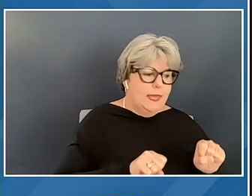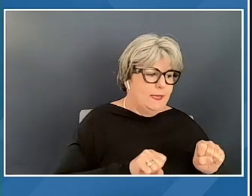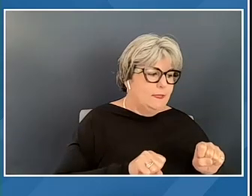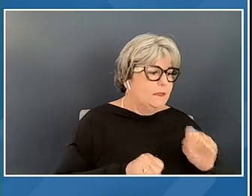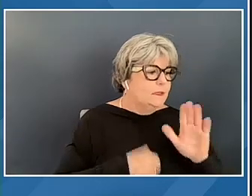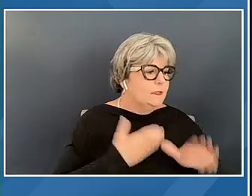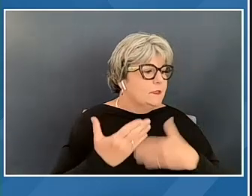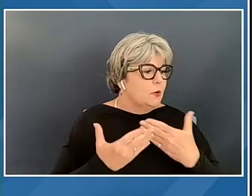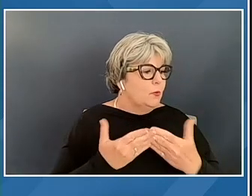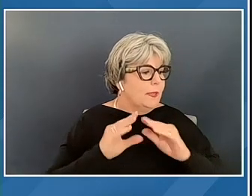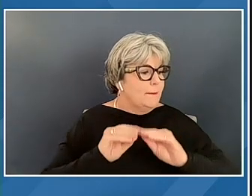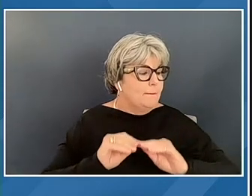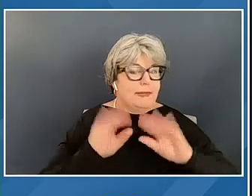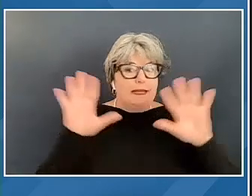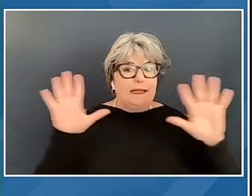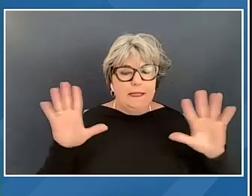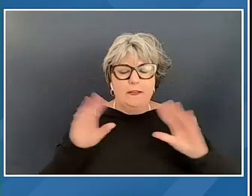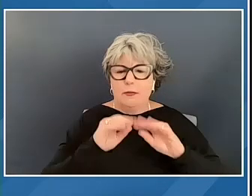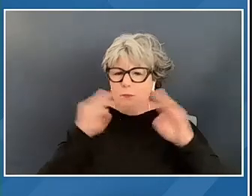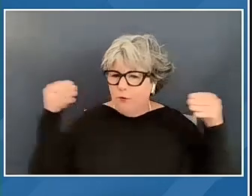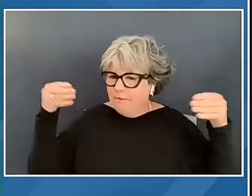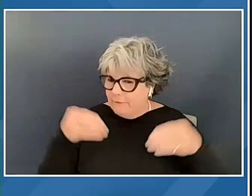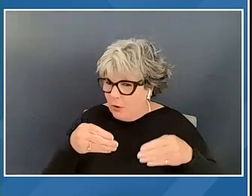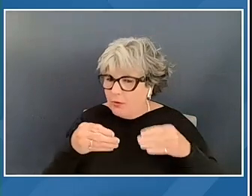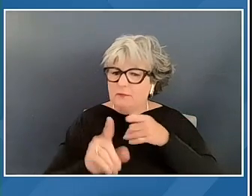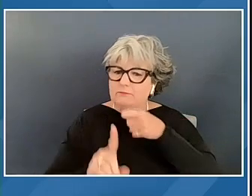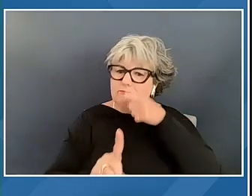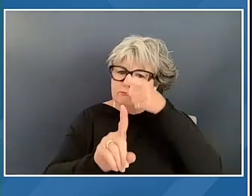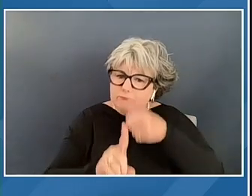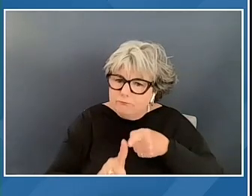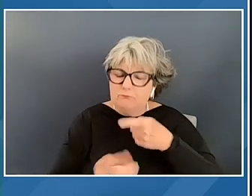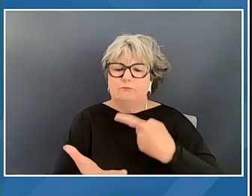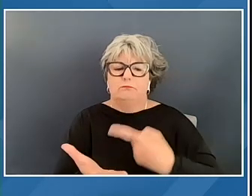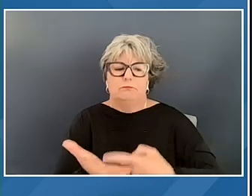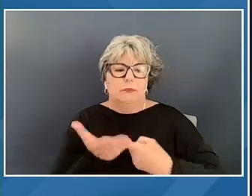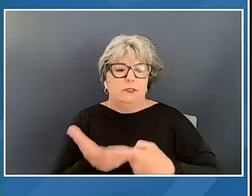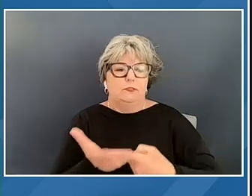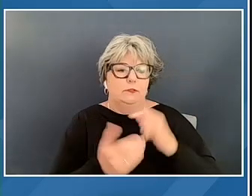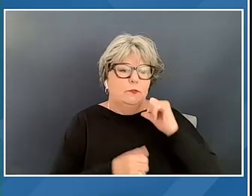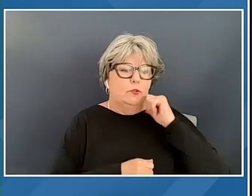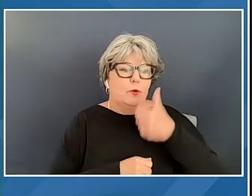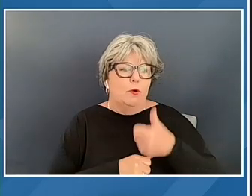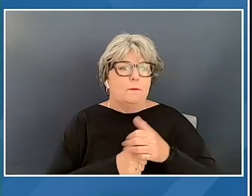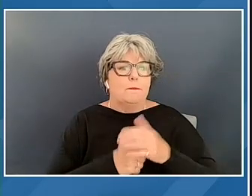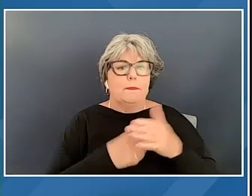be a little bit more focused, a little bit more poignant in our energy. So whatever you're able to give us and